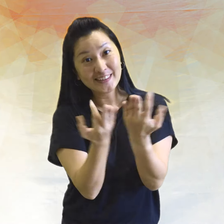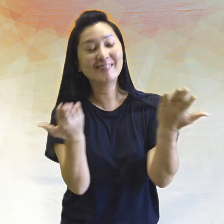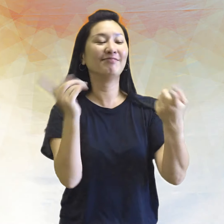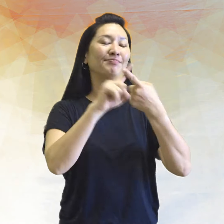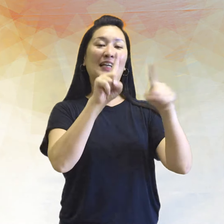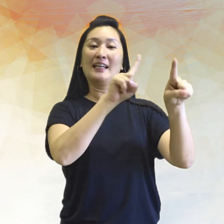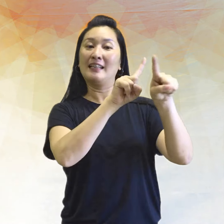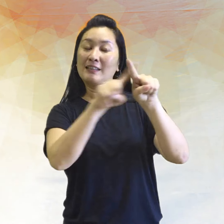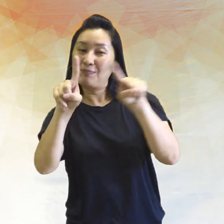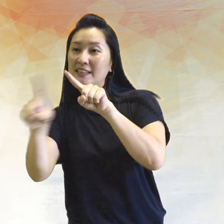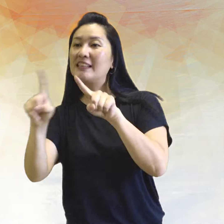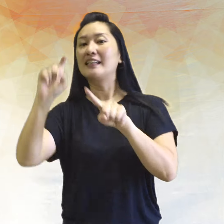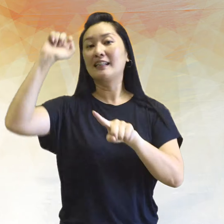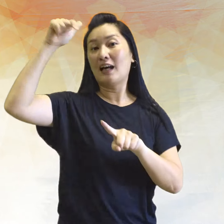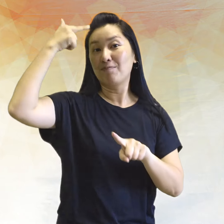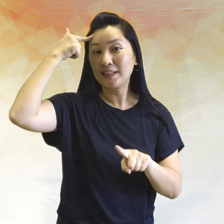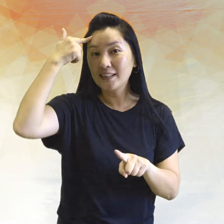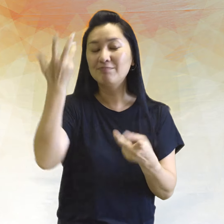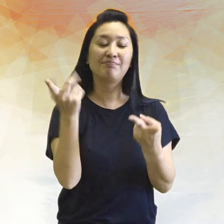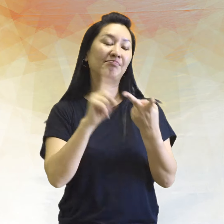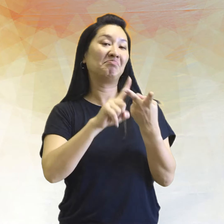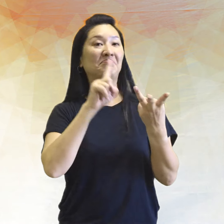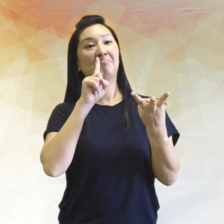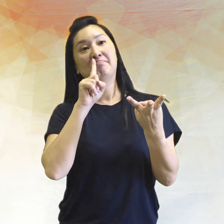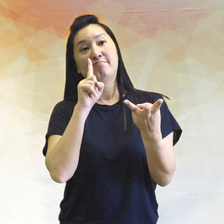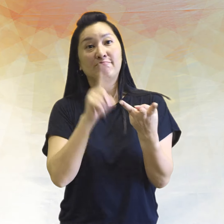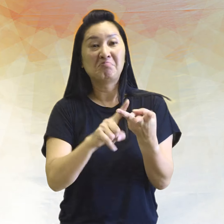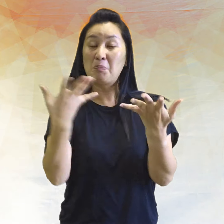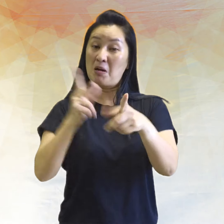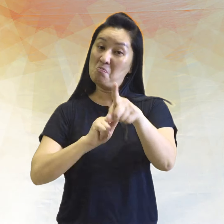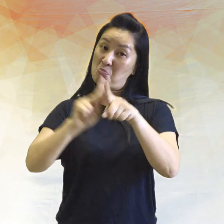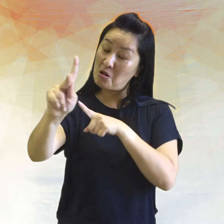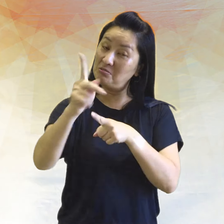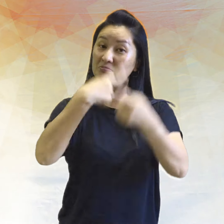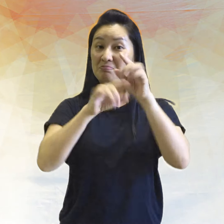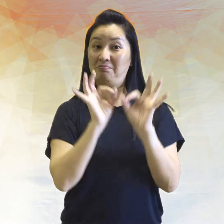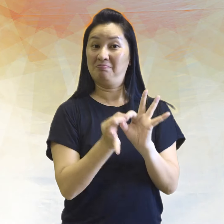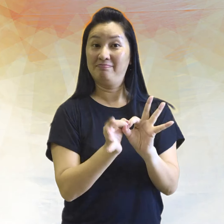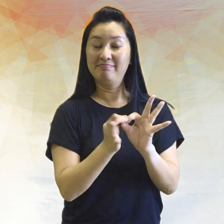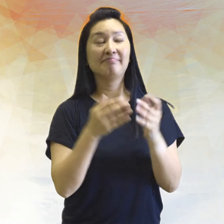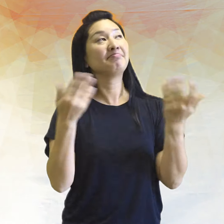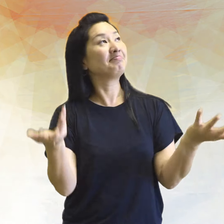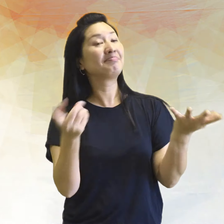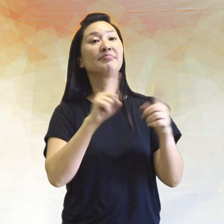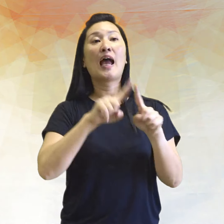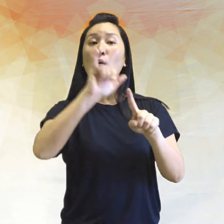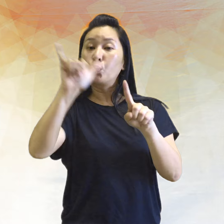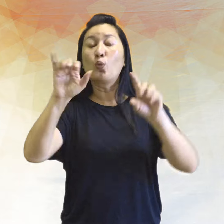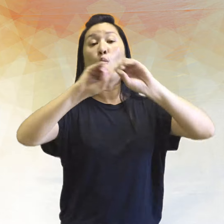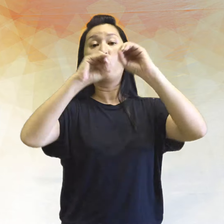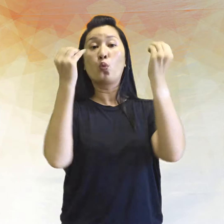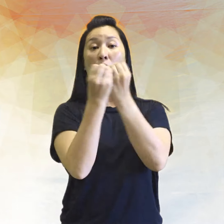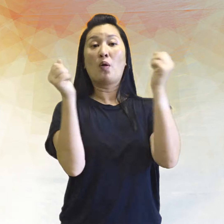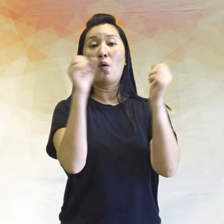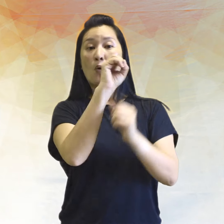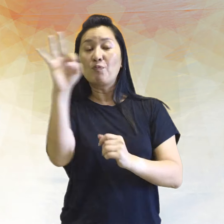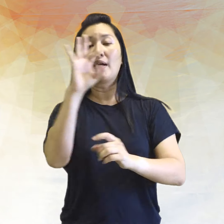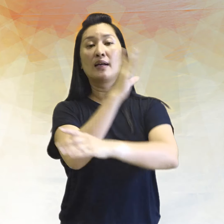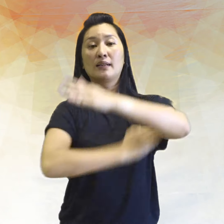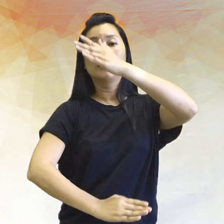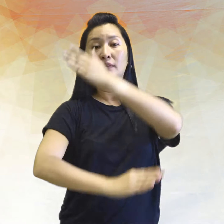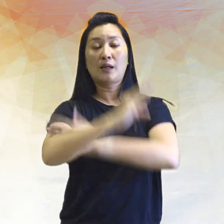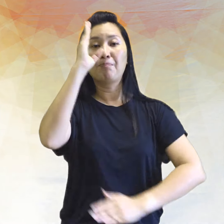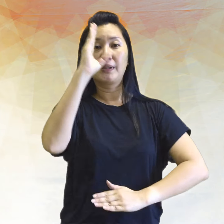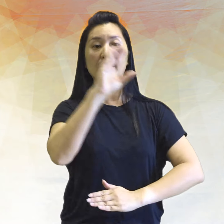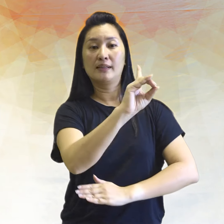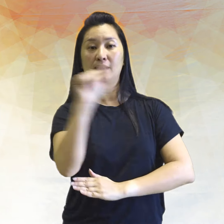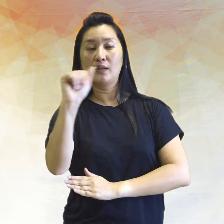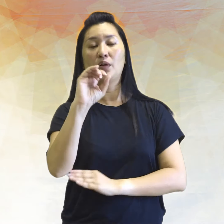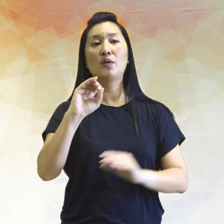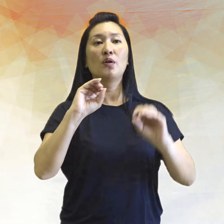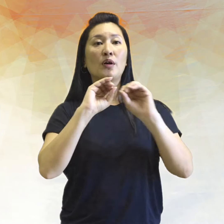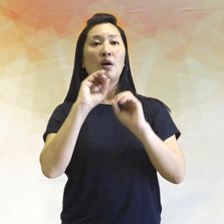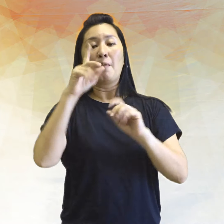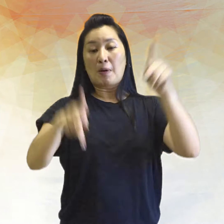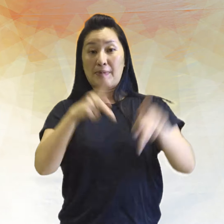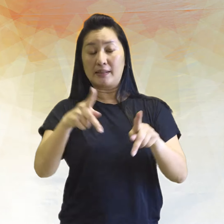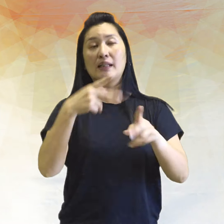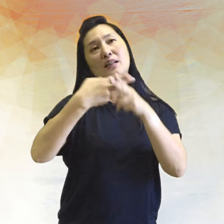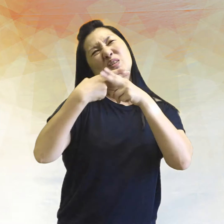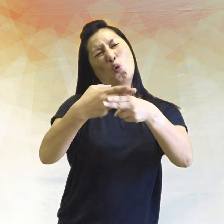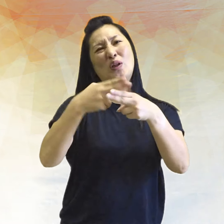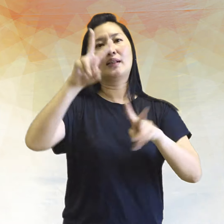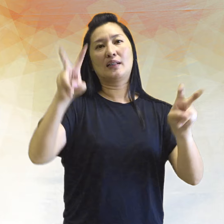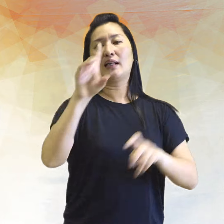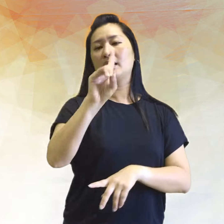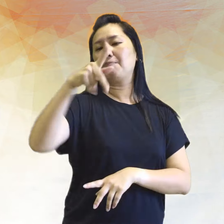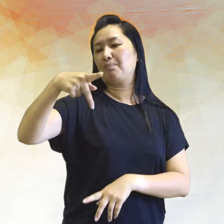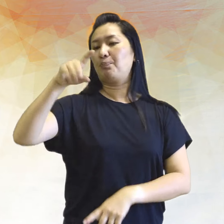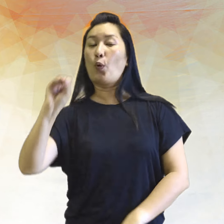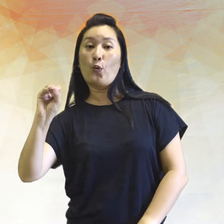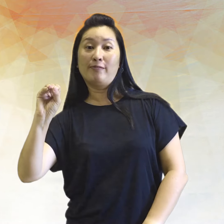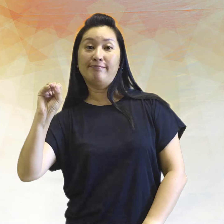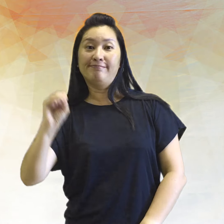including families, peers, governmental bodies, professional sign language interpreters, and DPOs.